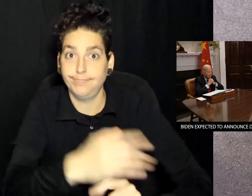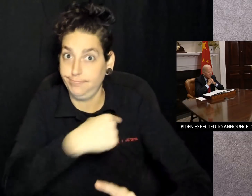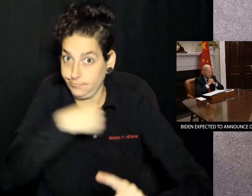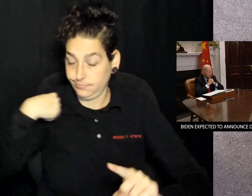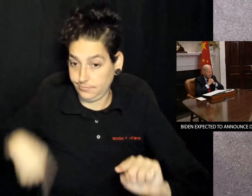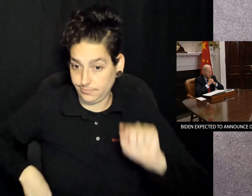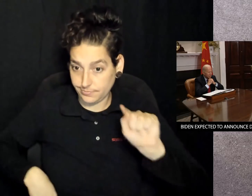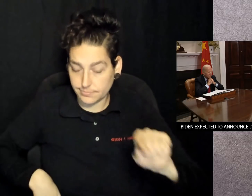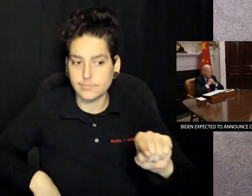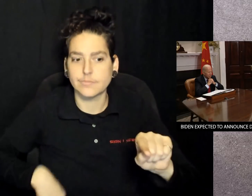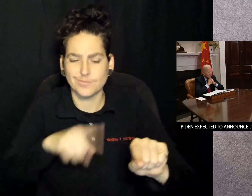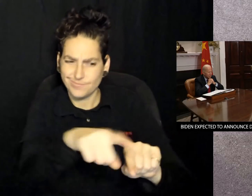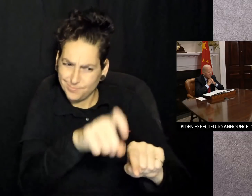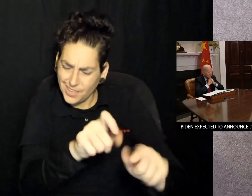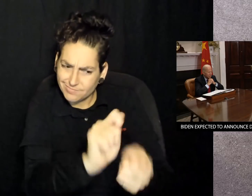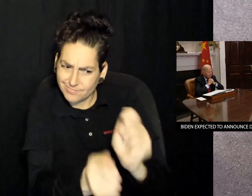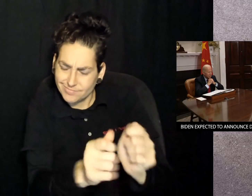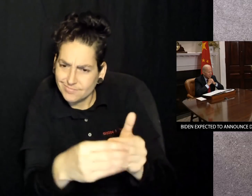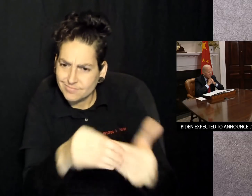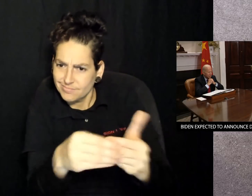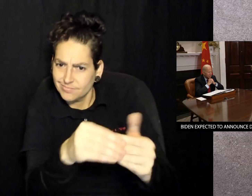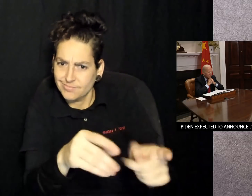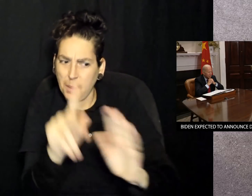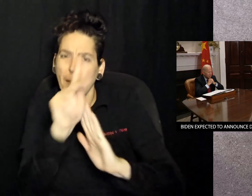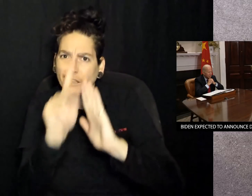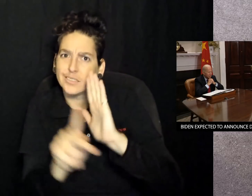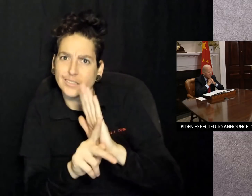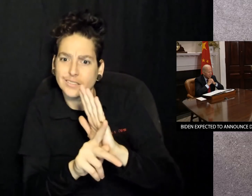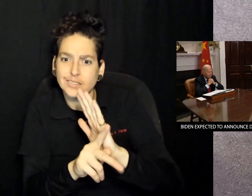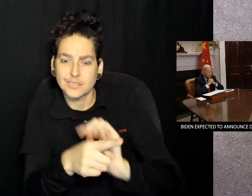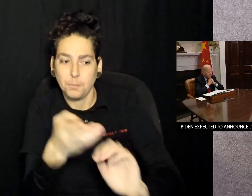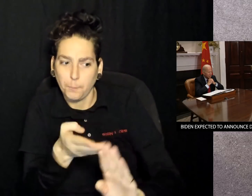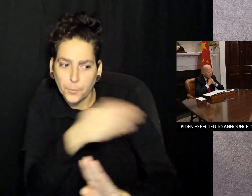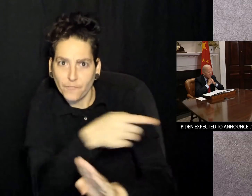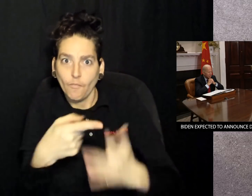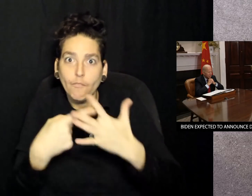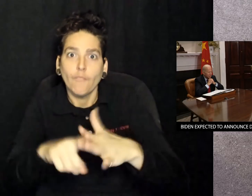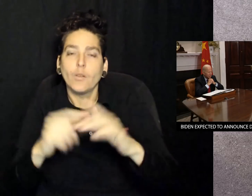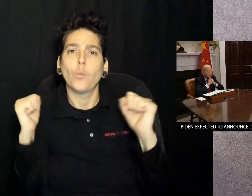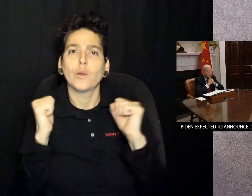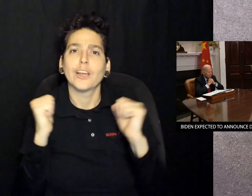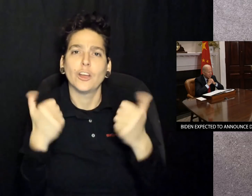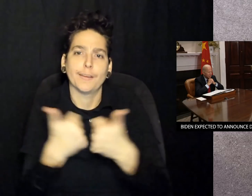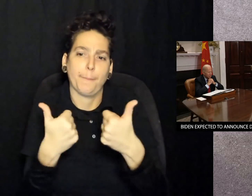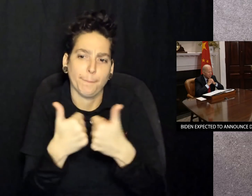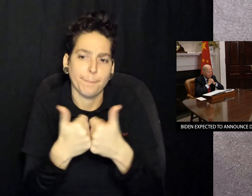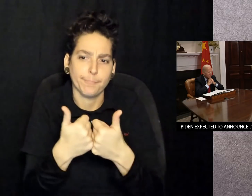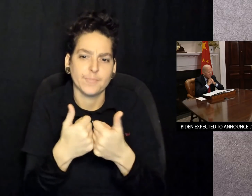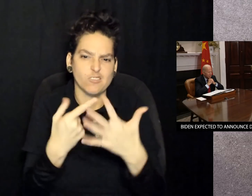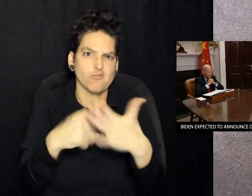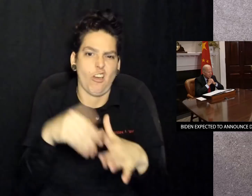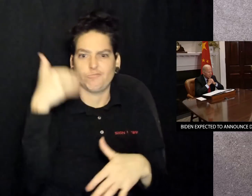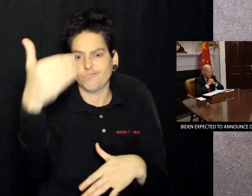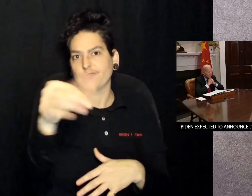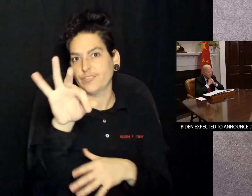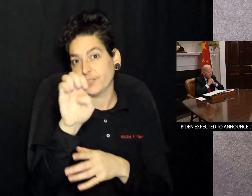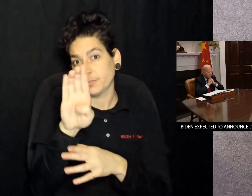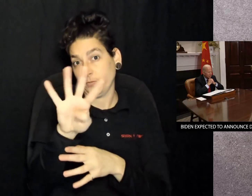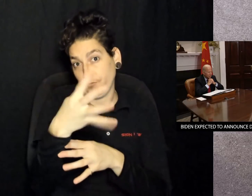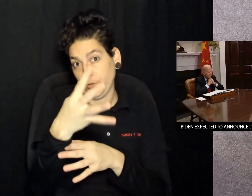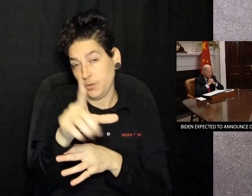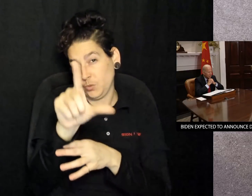pressure on China to reform its policies before the winter games began on February 4, 2022